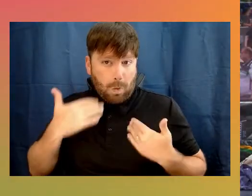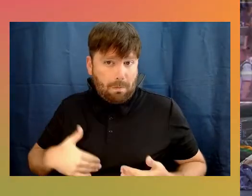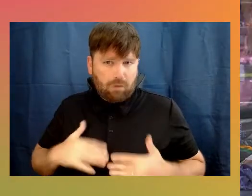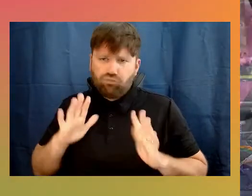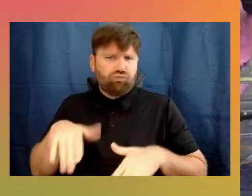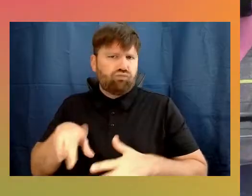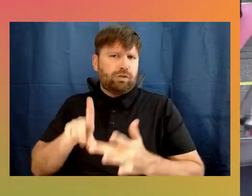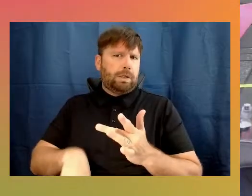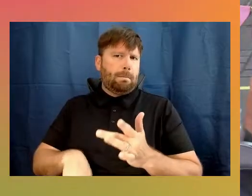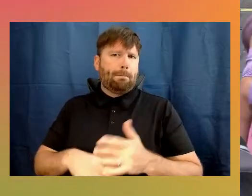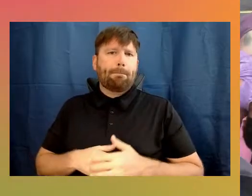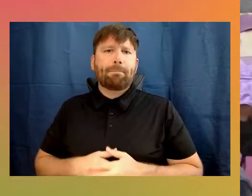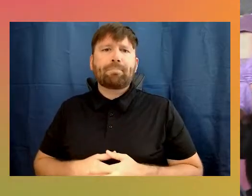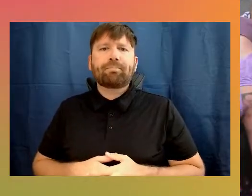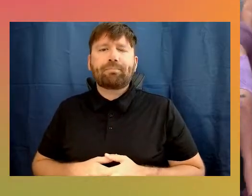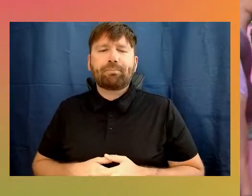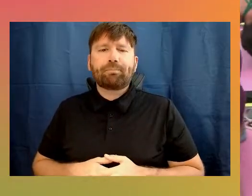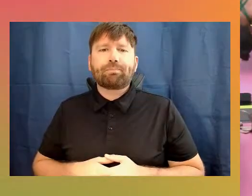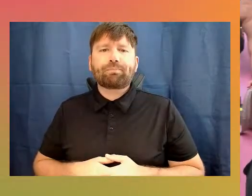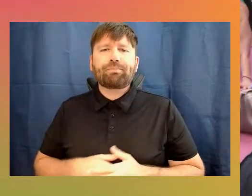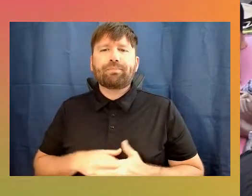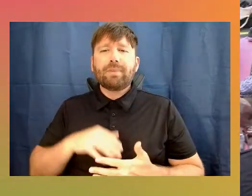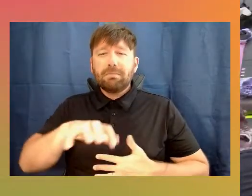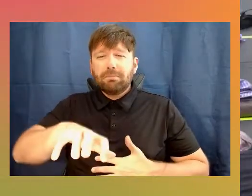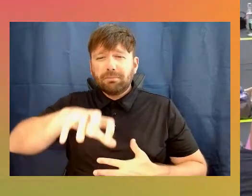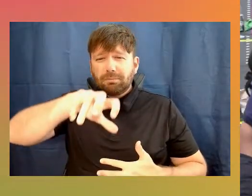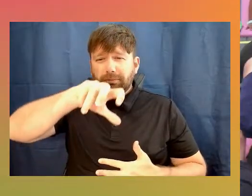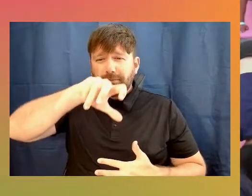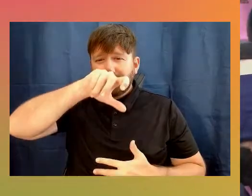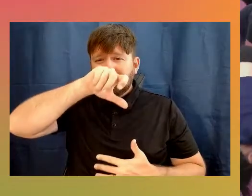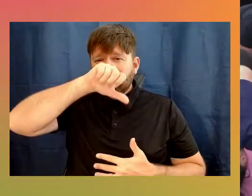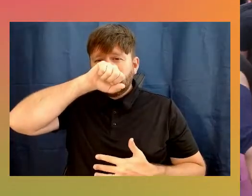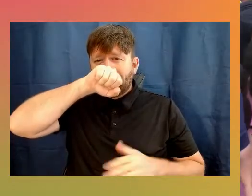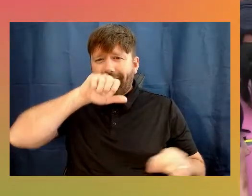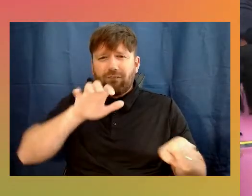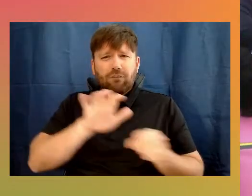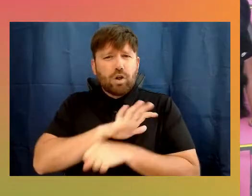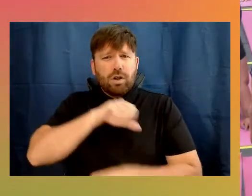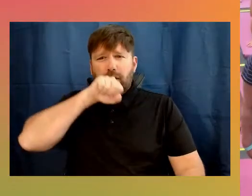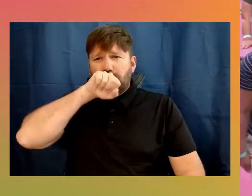SKIP THEM. GOOD.